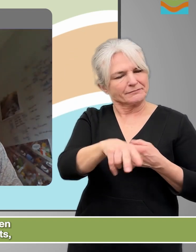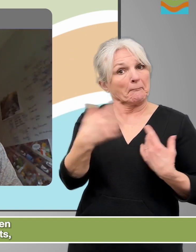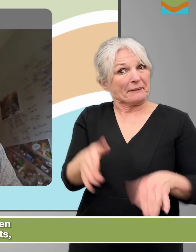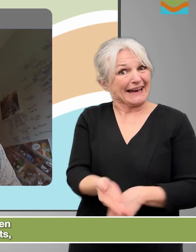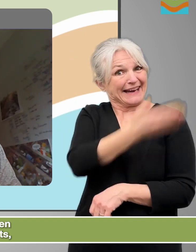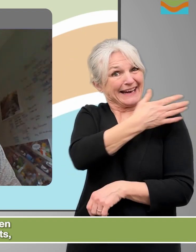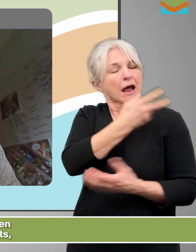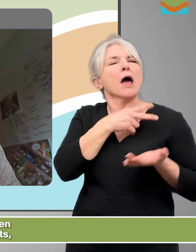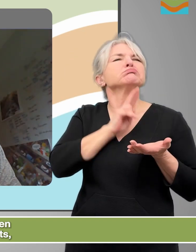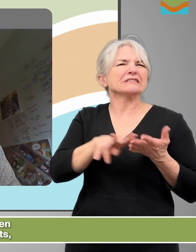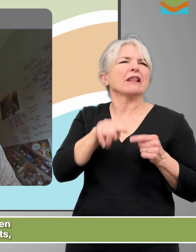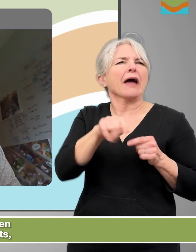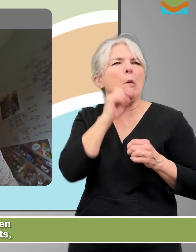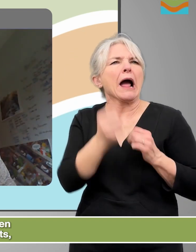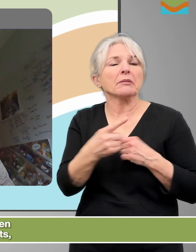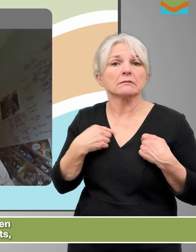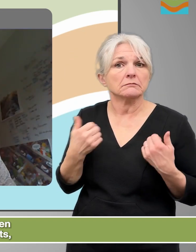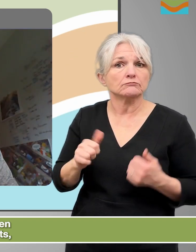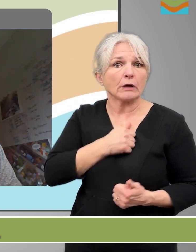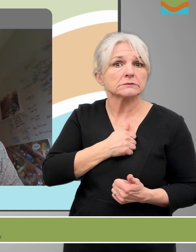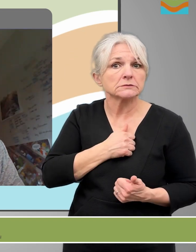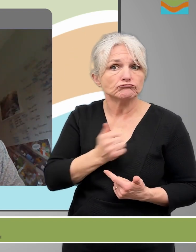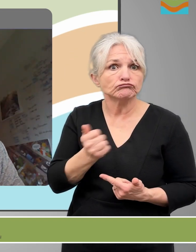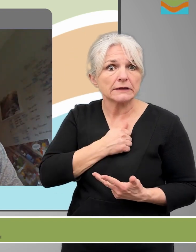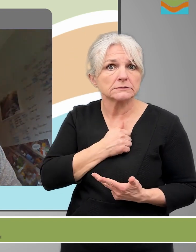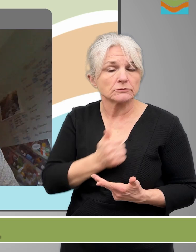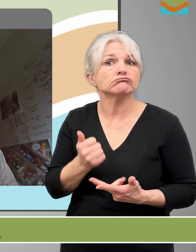a future prediction and then see if when this broadcasts, my predictions have actually become reality.